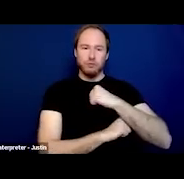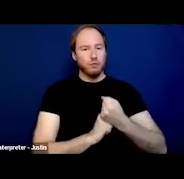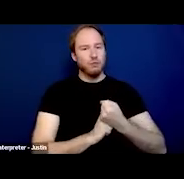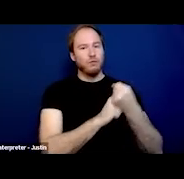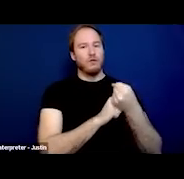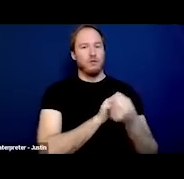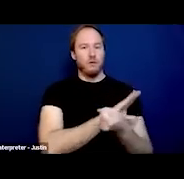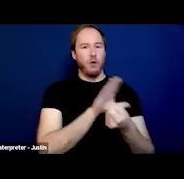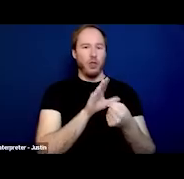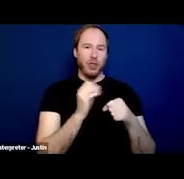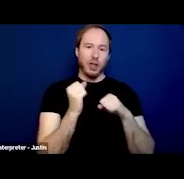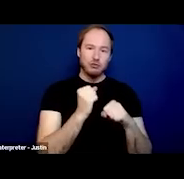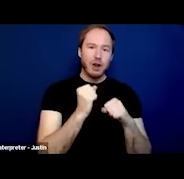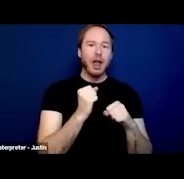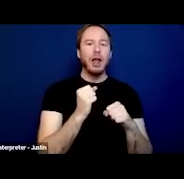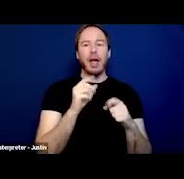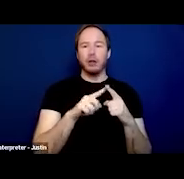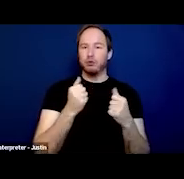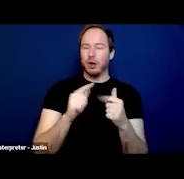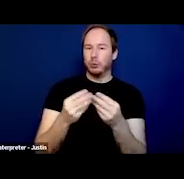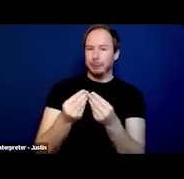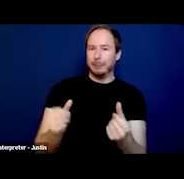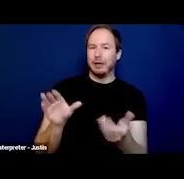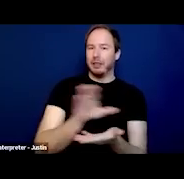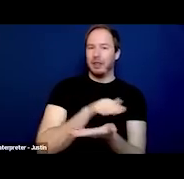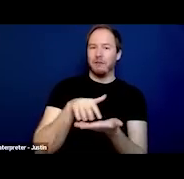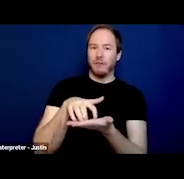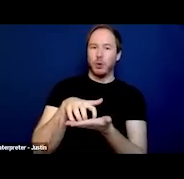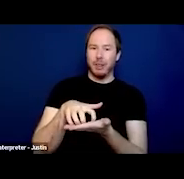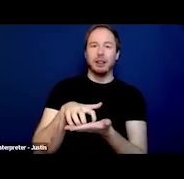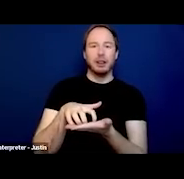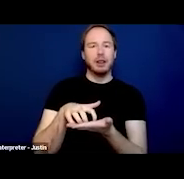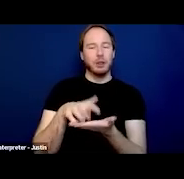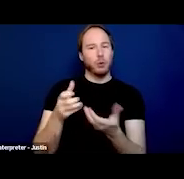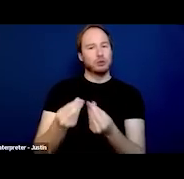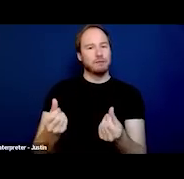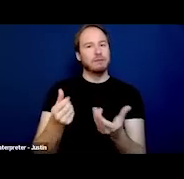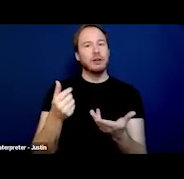and addressing their vulnerabilities. So more specifically, I hope that you can consider how your programs work